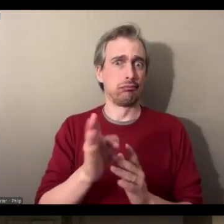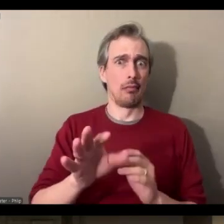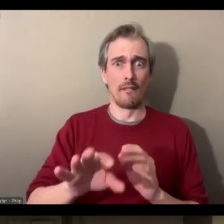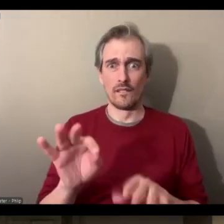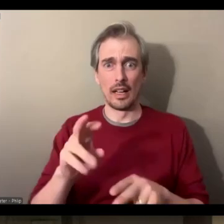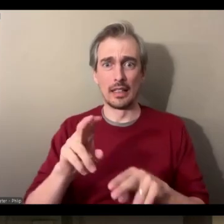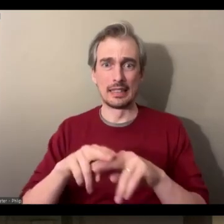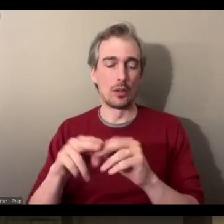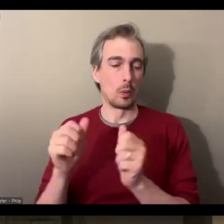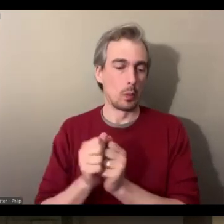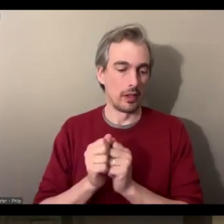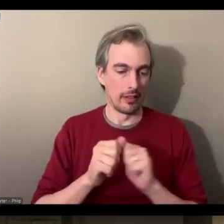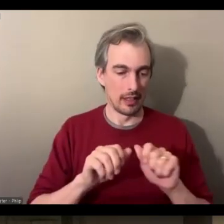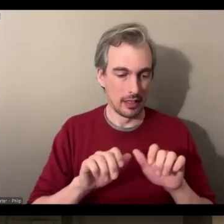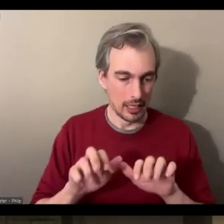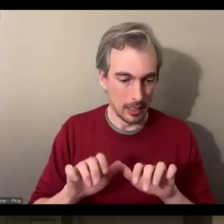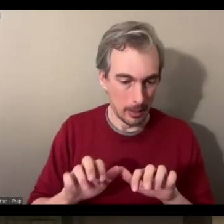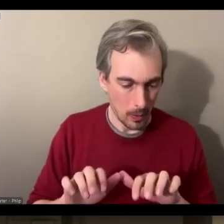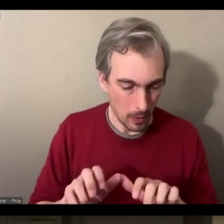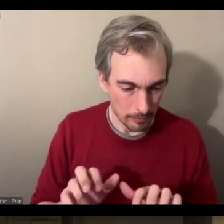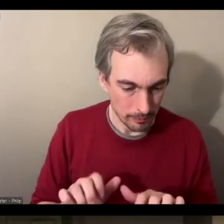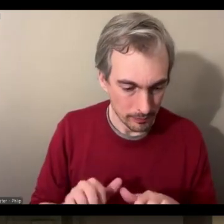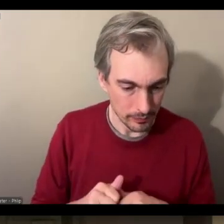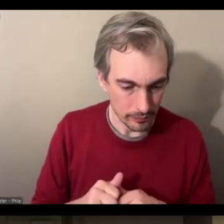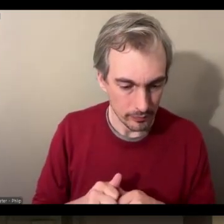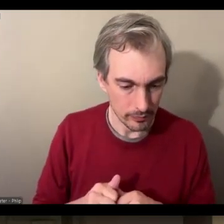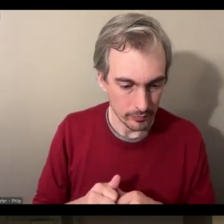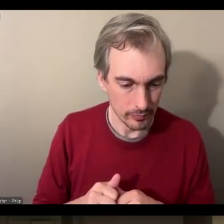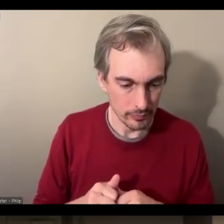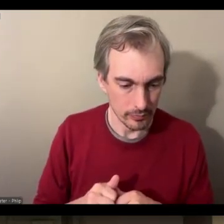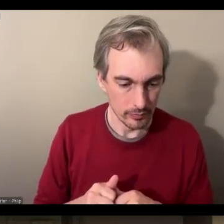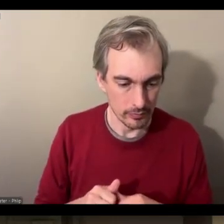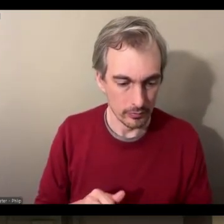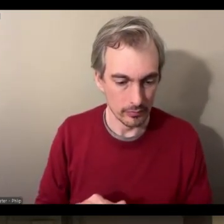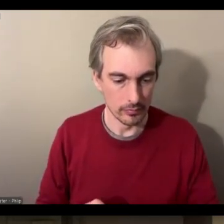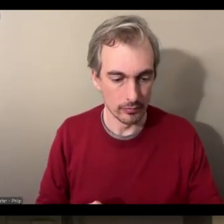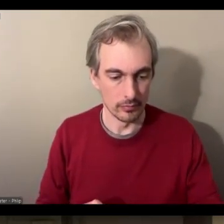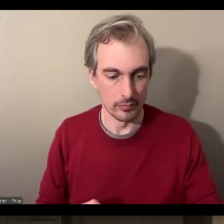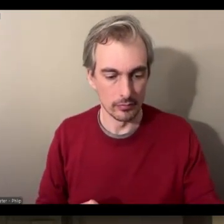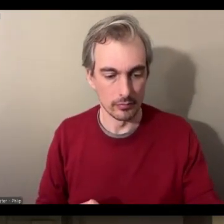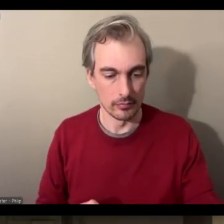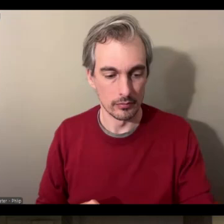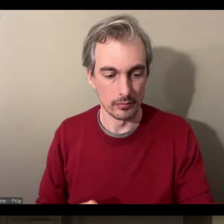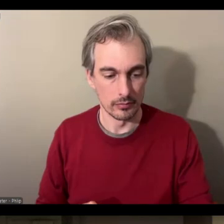exceptional about that seat -- is it great for an interpreted performance? Is it obstructed view?